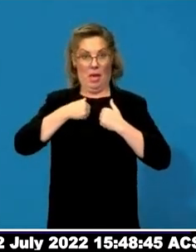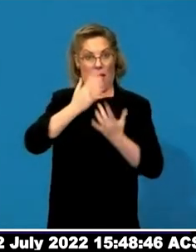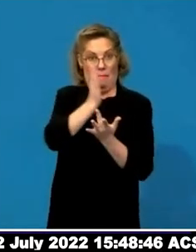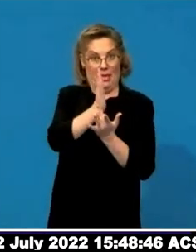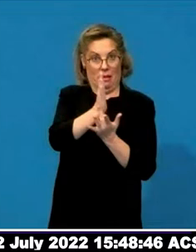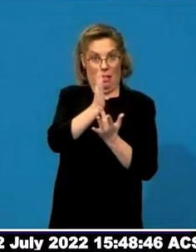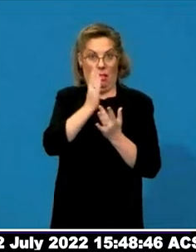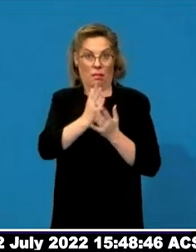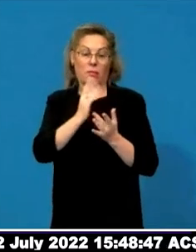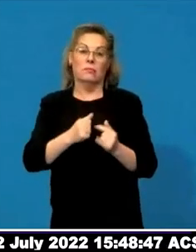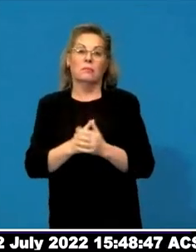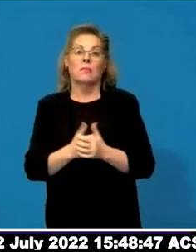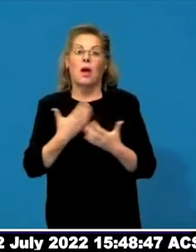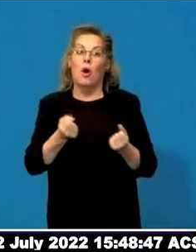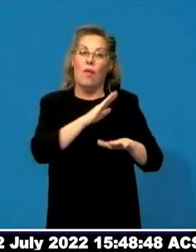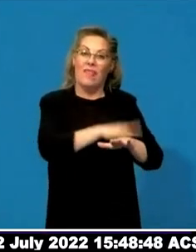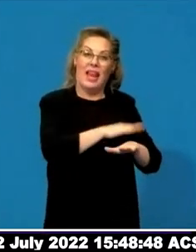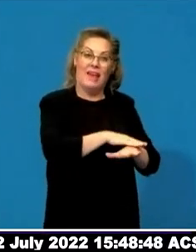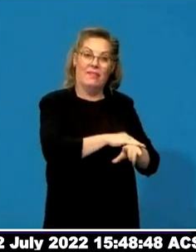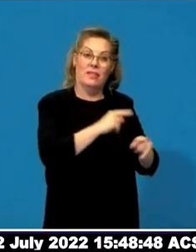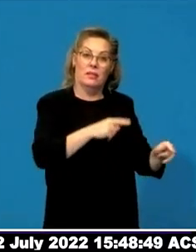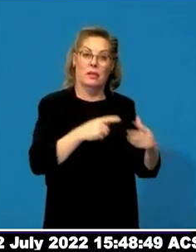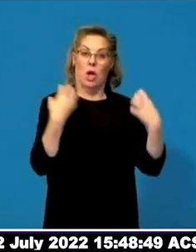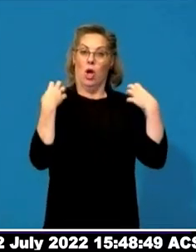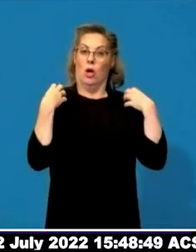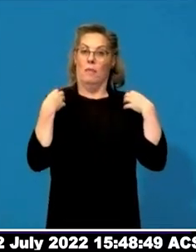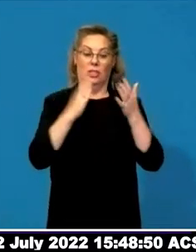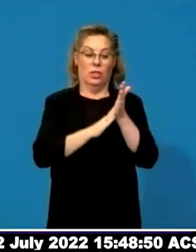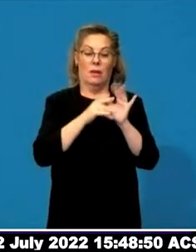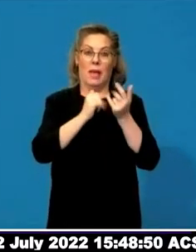And I am the Chair of the Royal Commission,